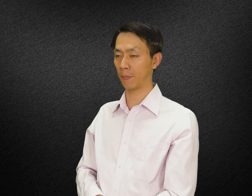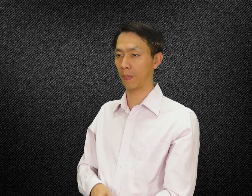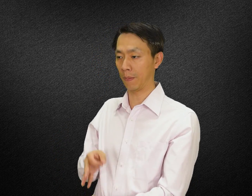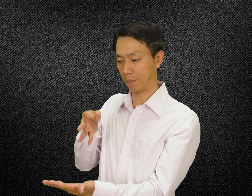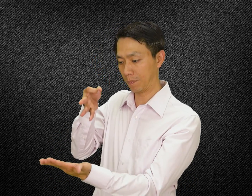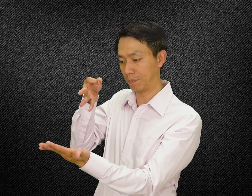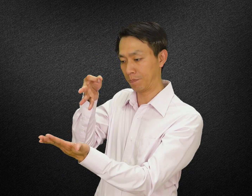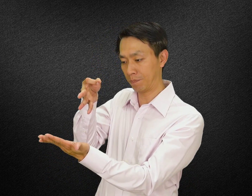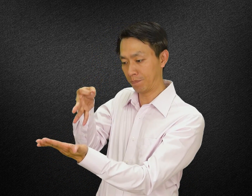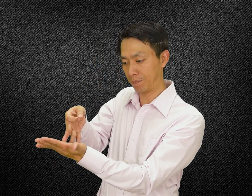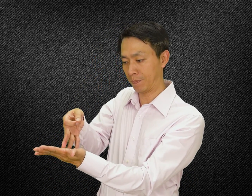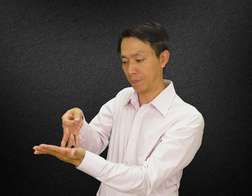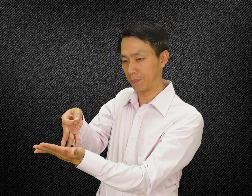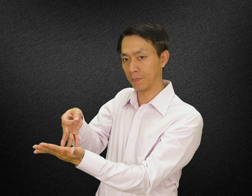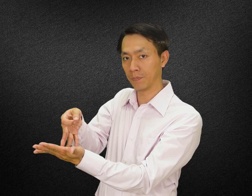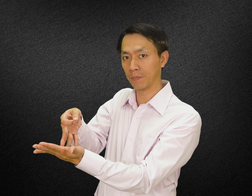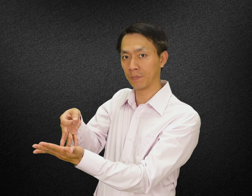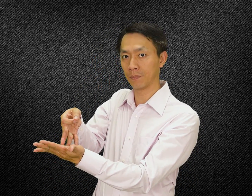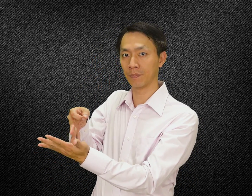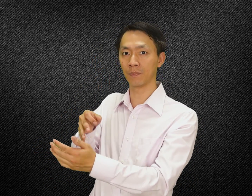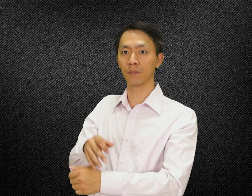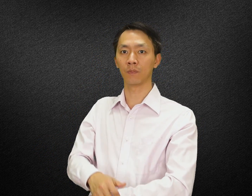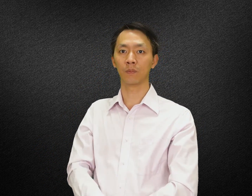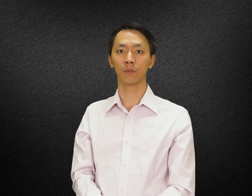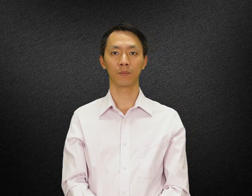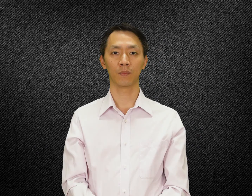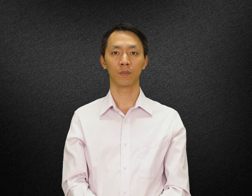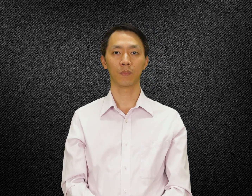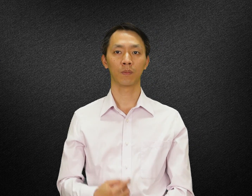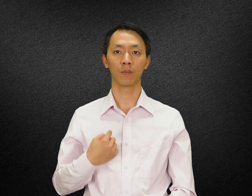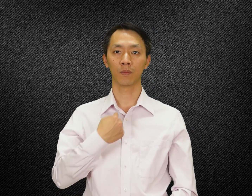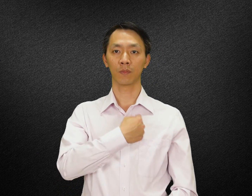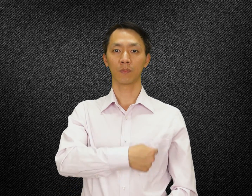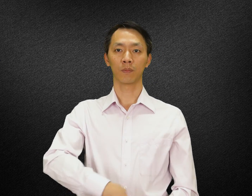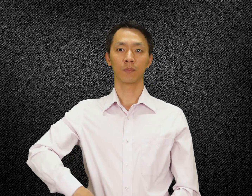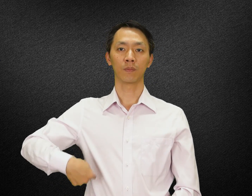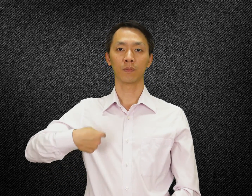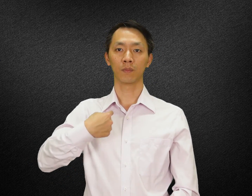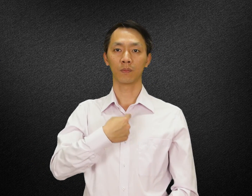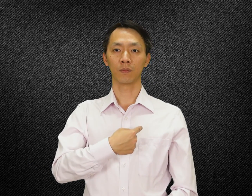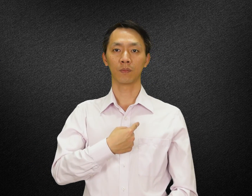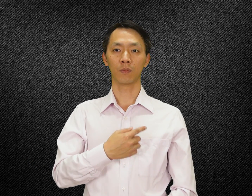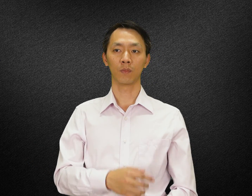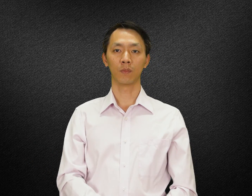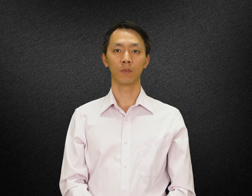sign in / signature body